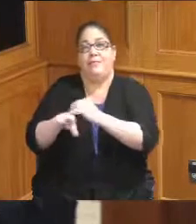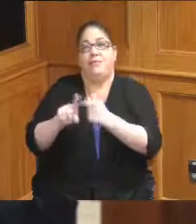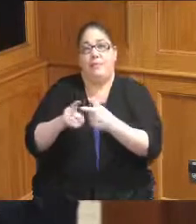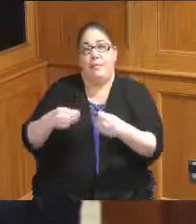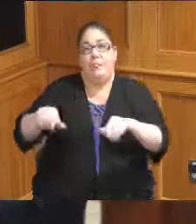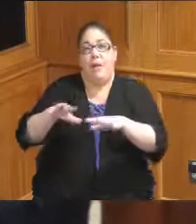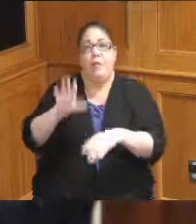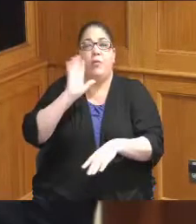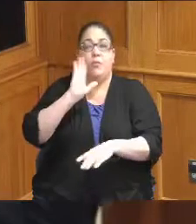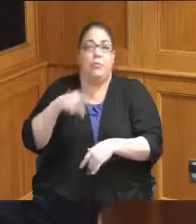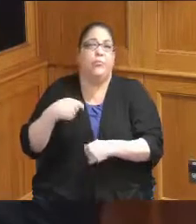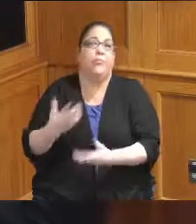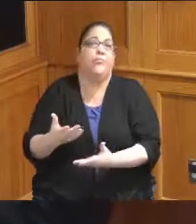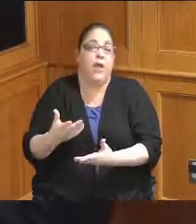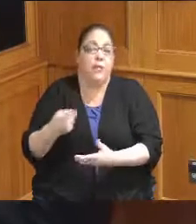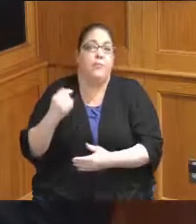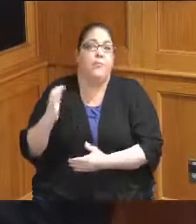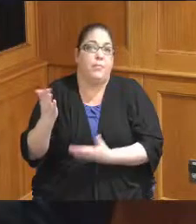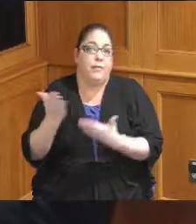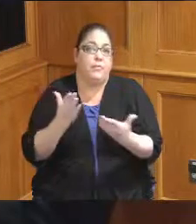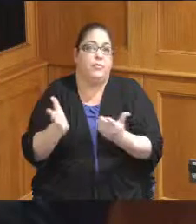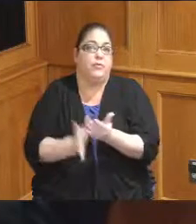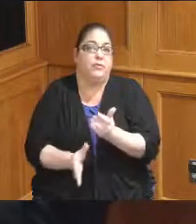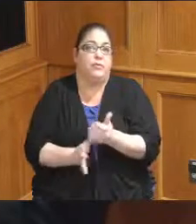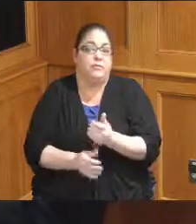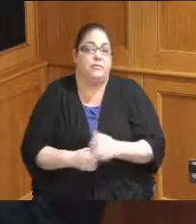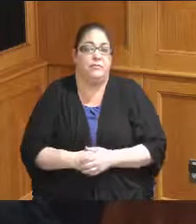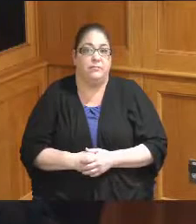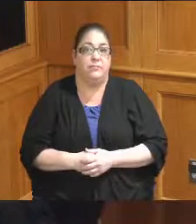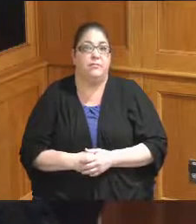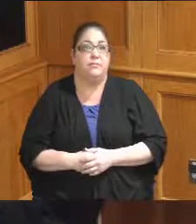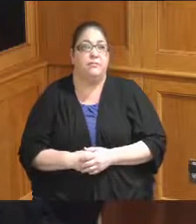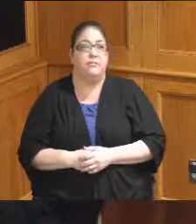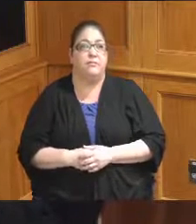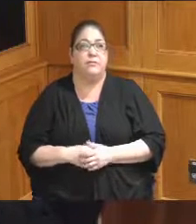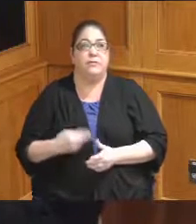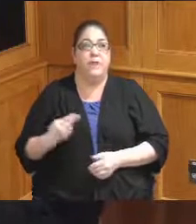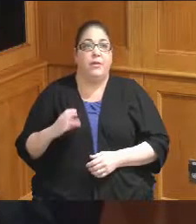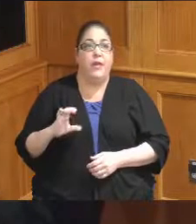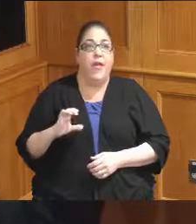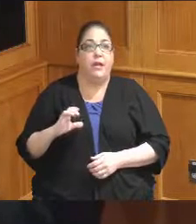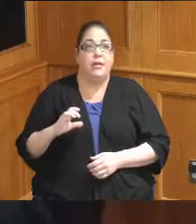provide public Sewer Service therefore Hamilton County Public Health is requiring a connection